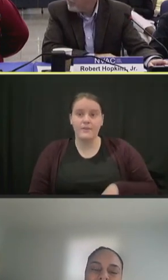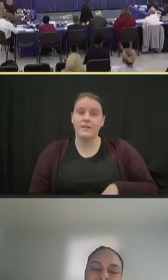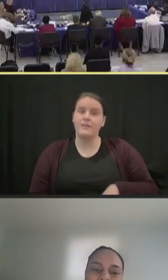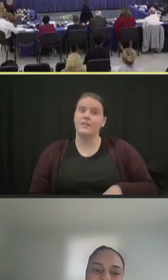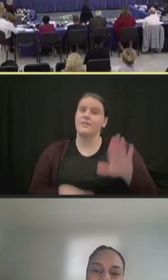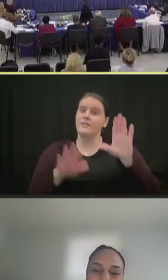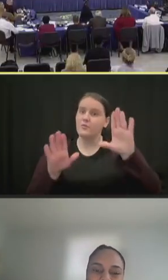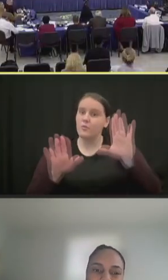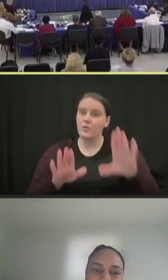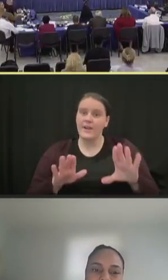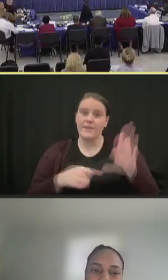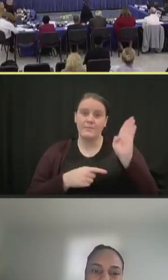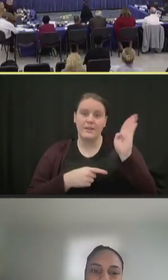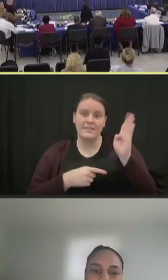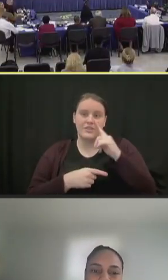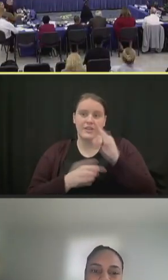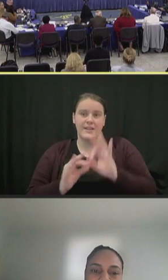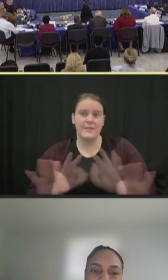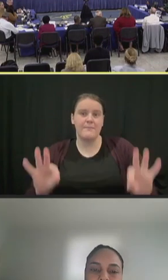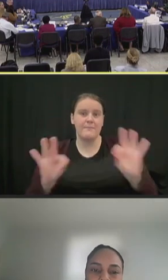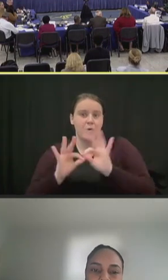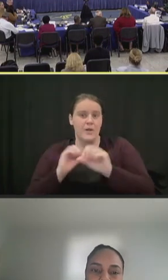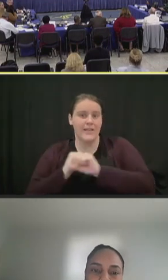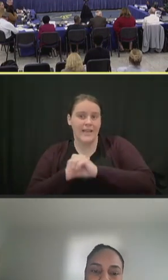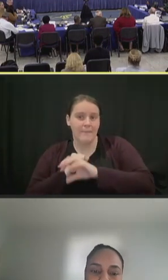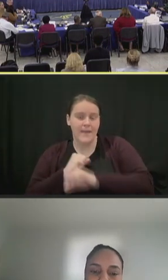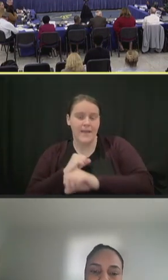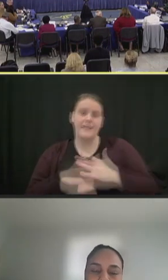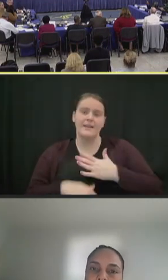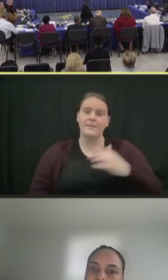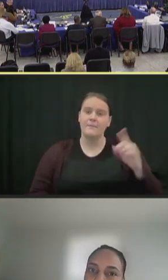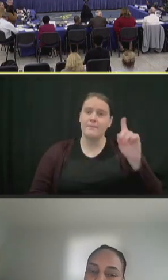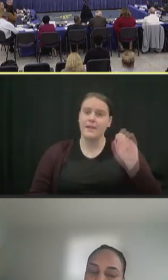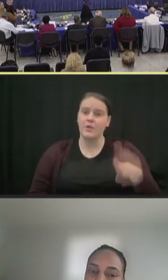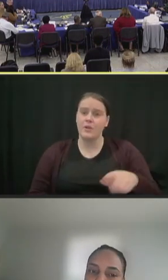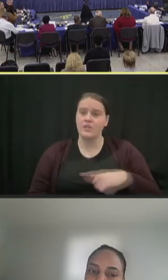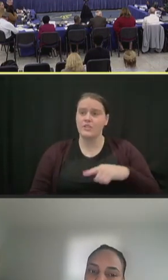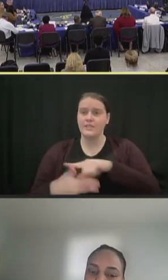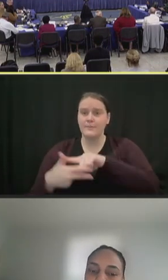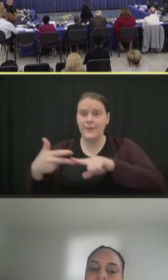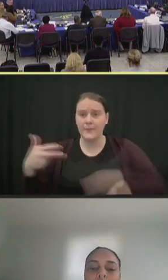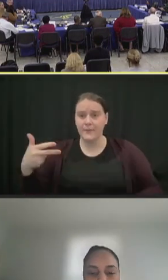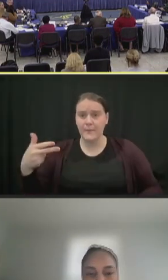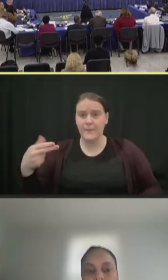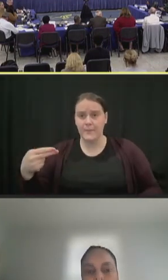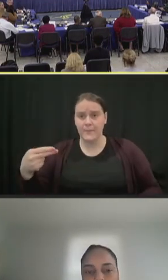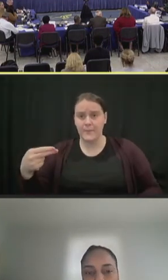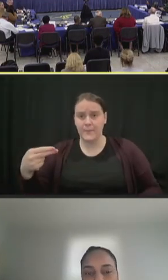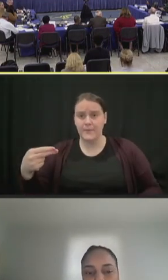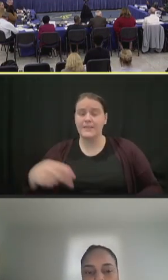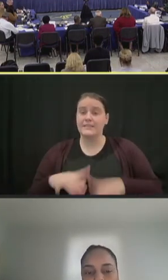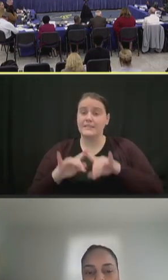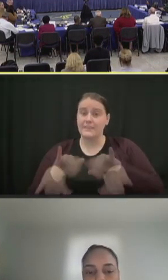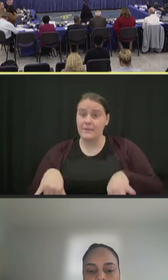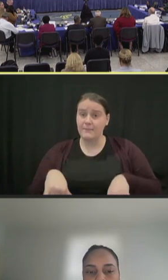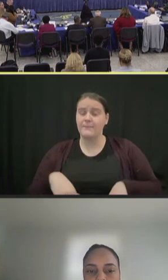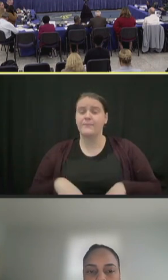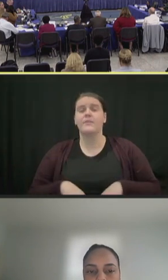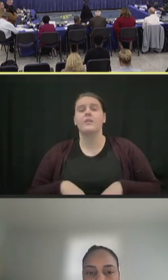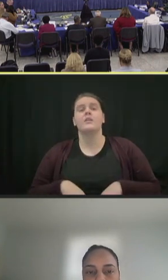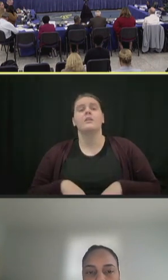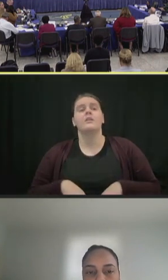My question is about the bundle of these three vaccines. And how during the pandemic,